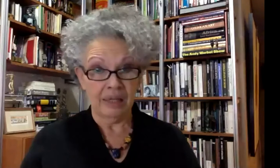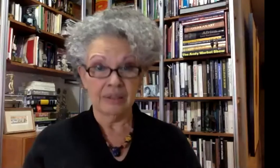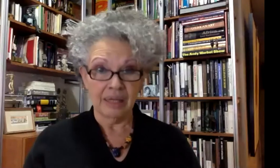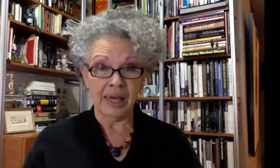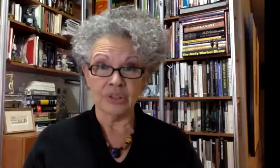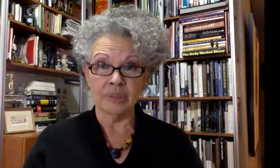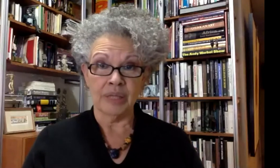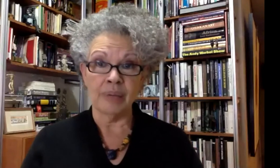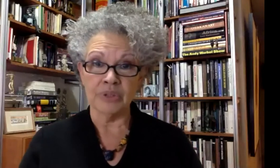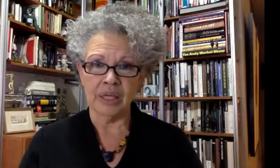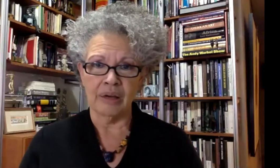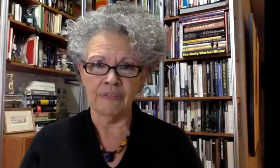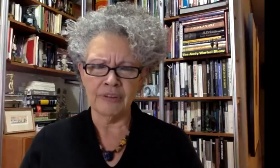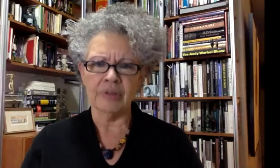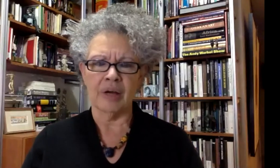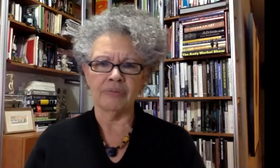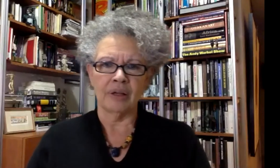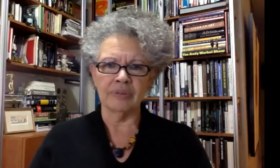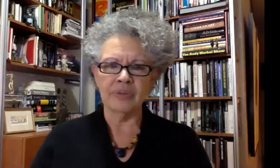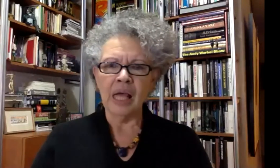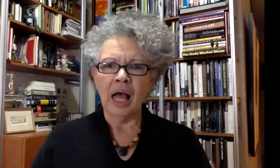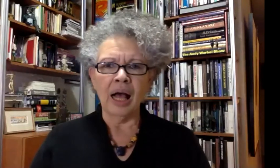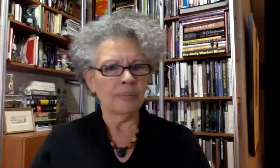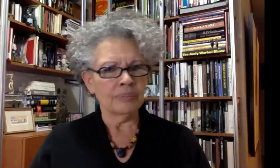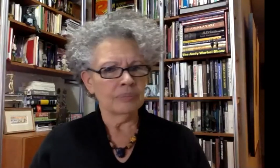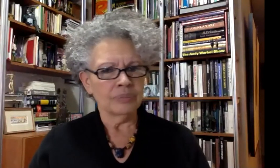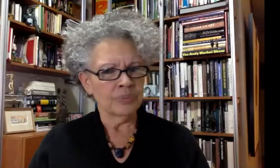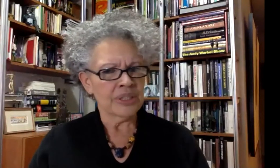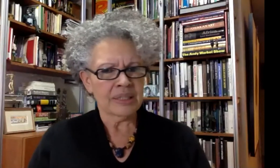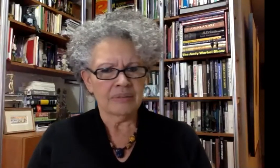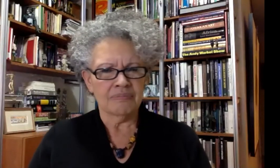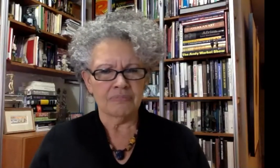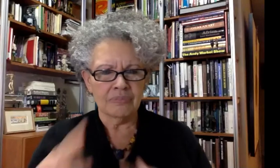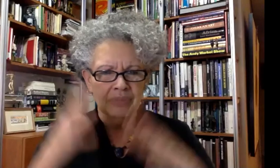ephemera, which together form a picture of Black life in America. The volume assembled